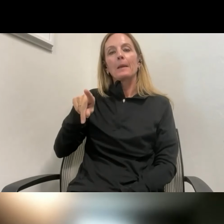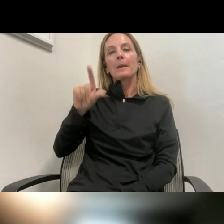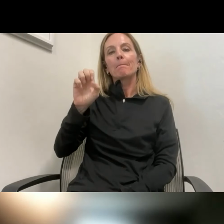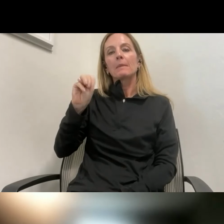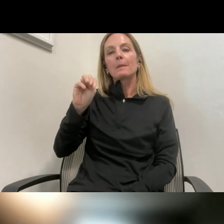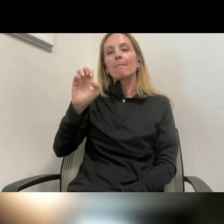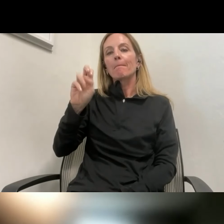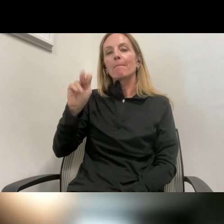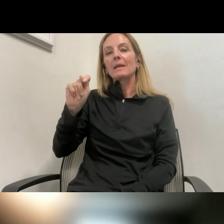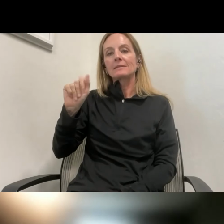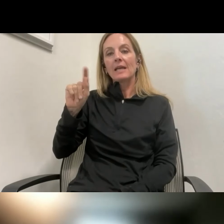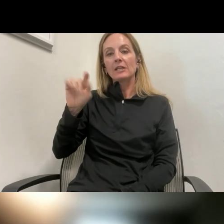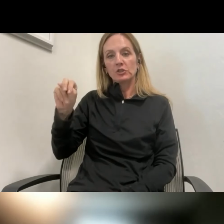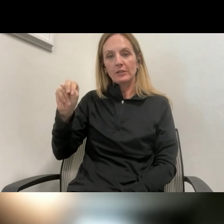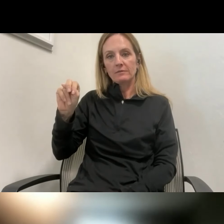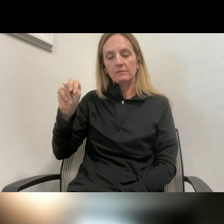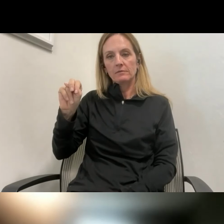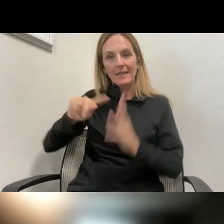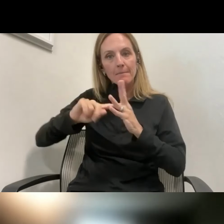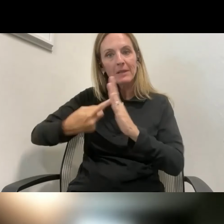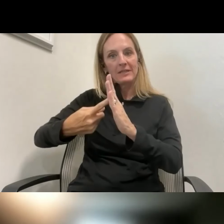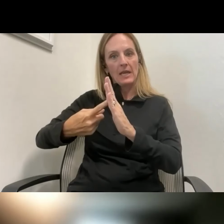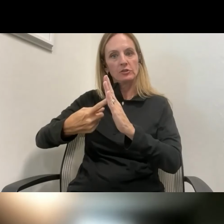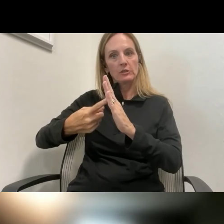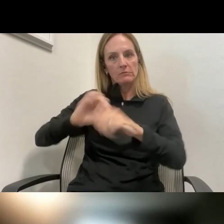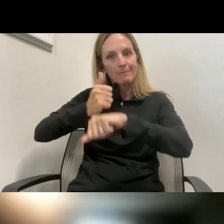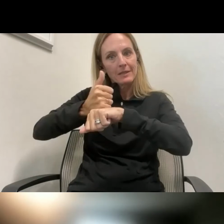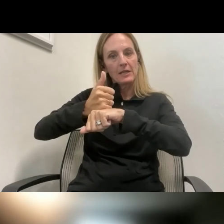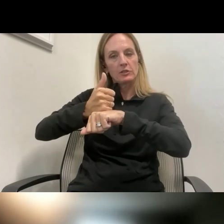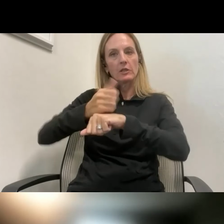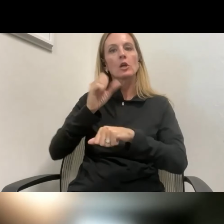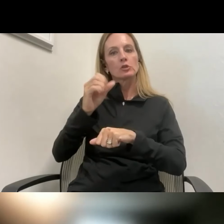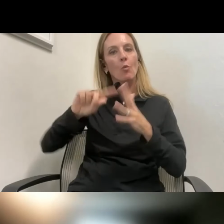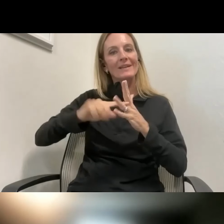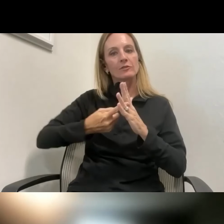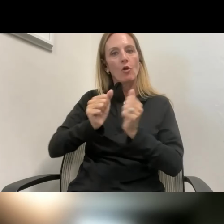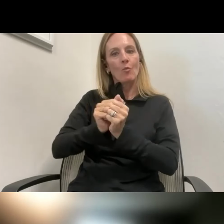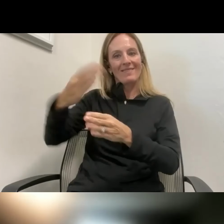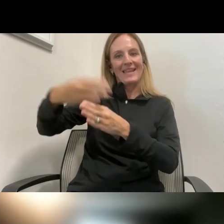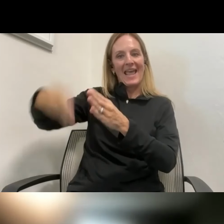to help us move forward. And so we begin with the end in mind. And then the next part is the